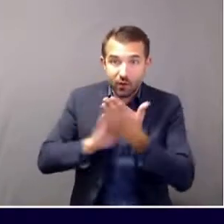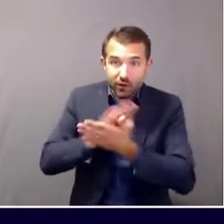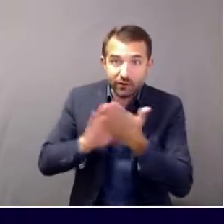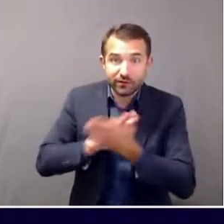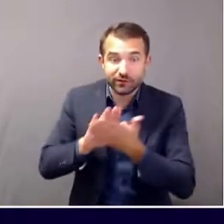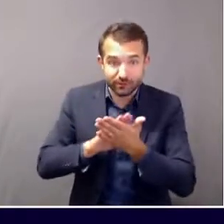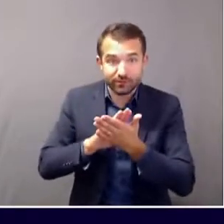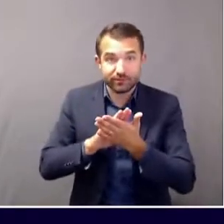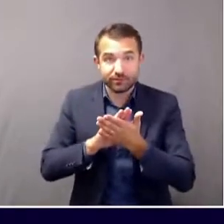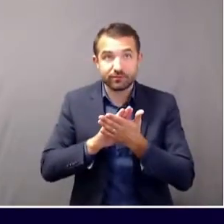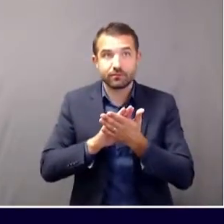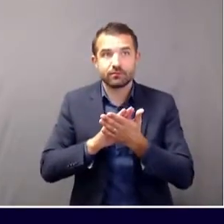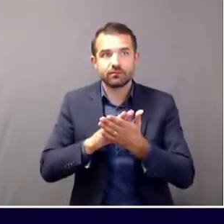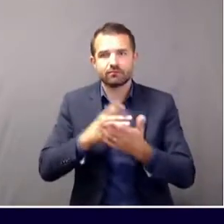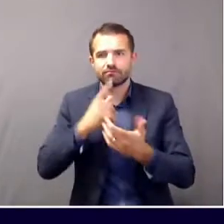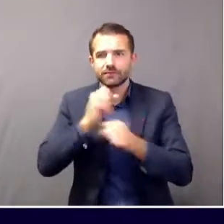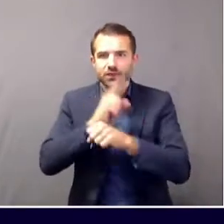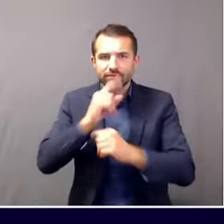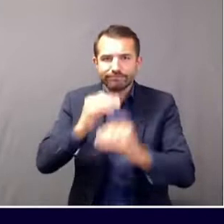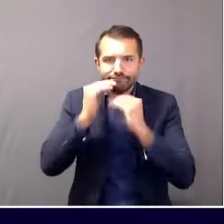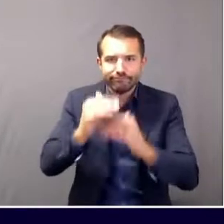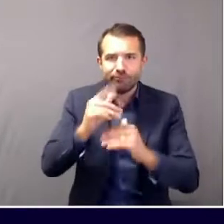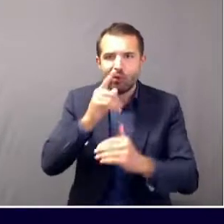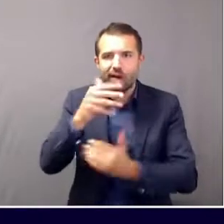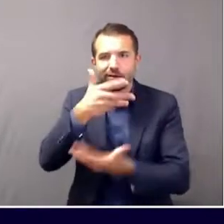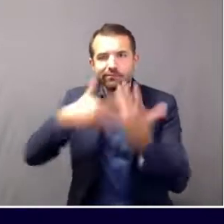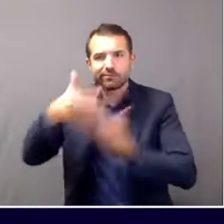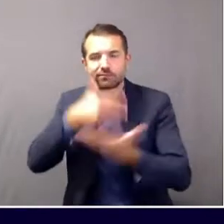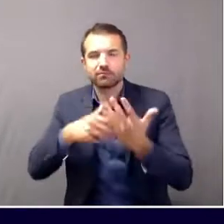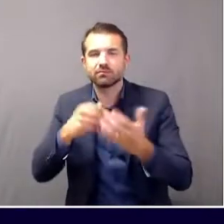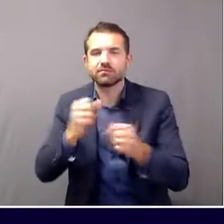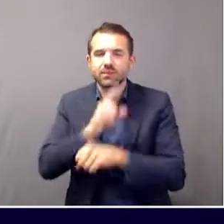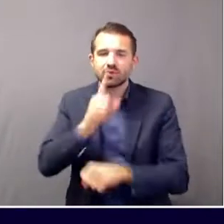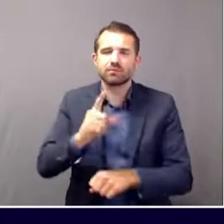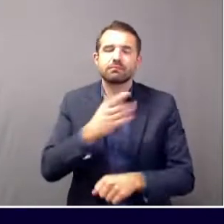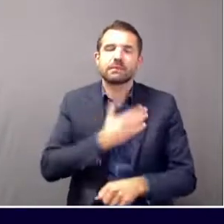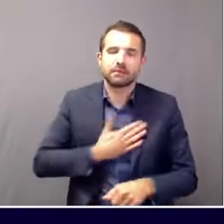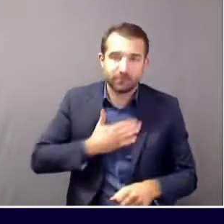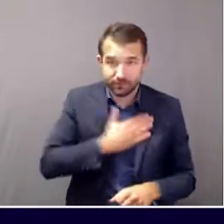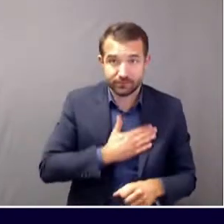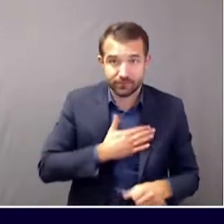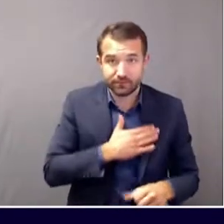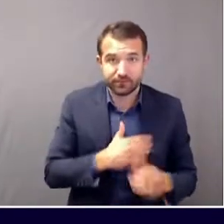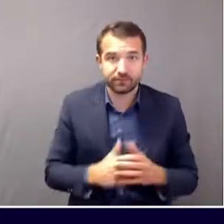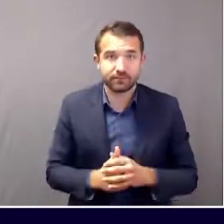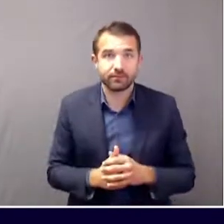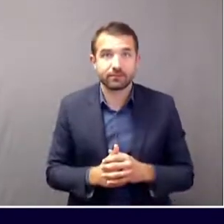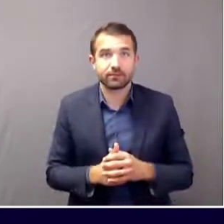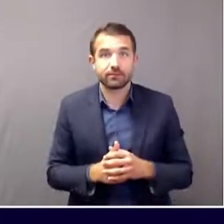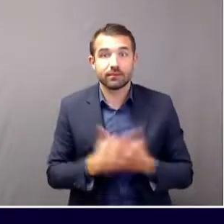are tight let's not throw away your shot